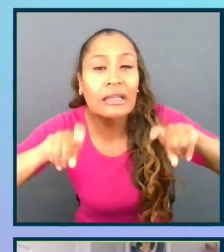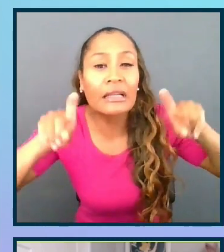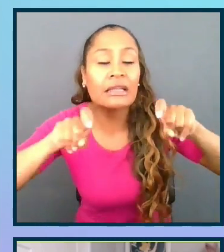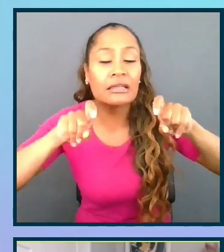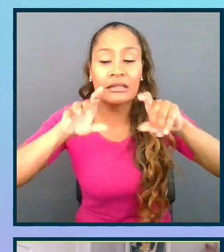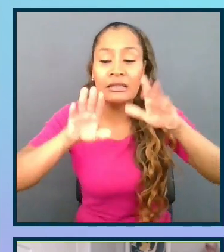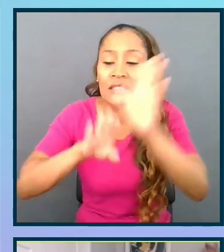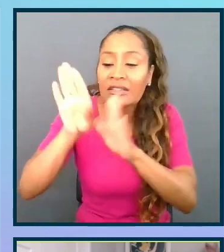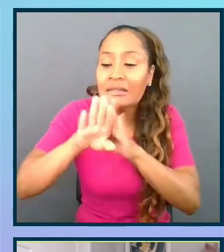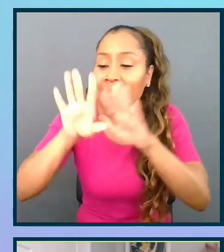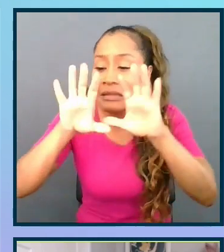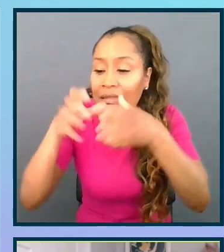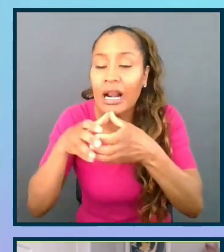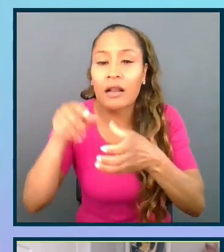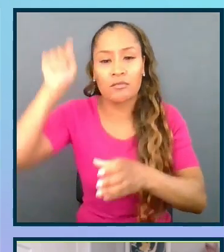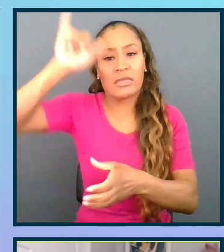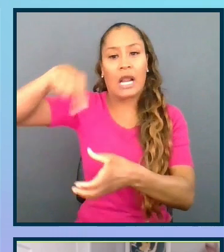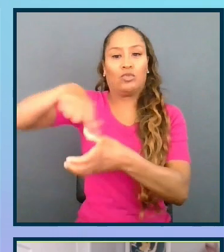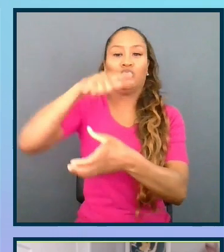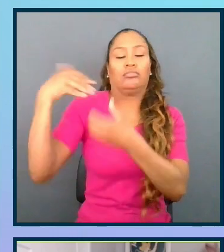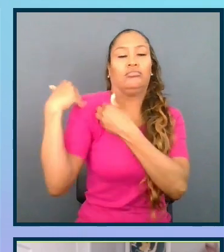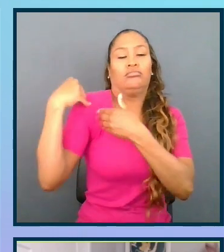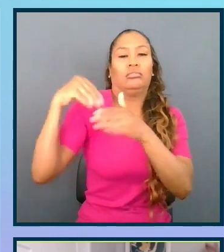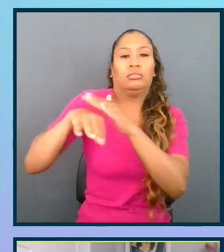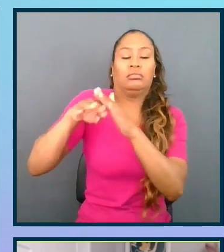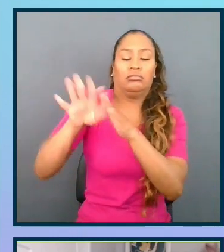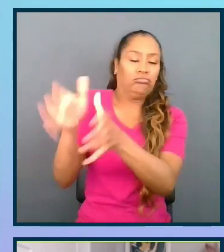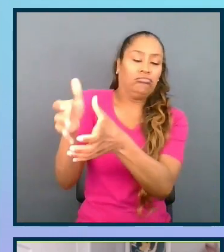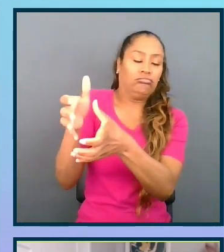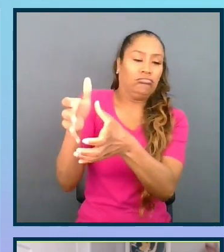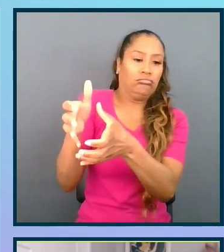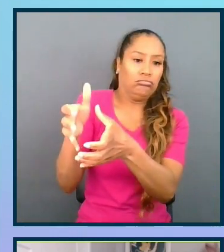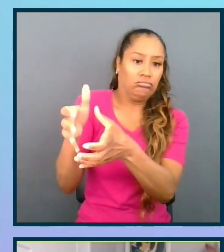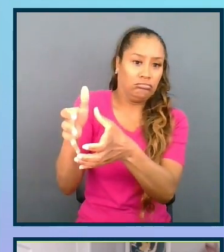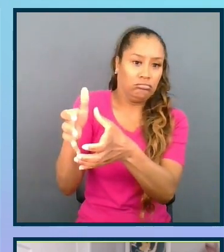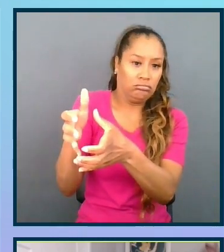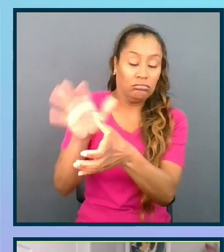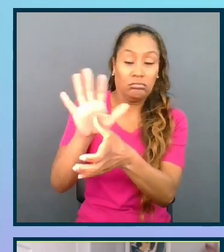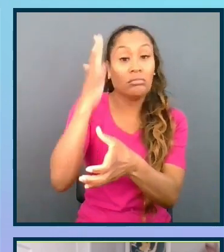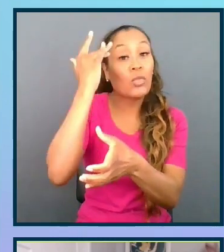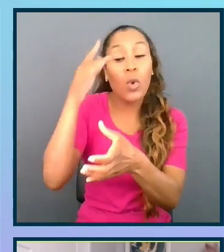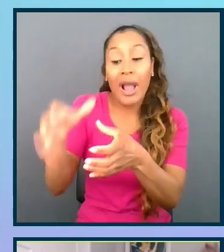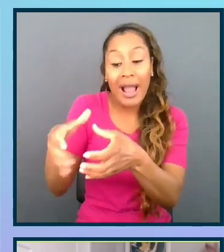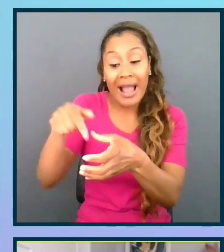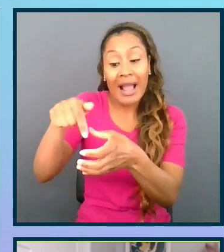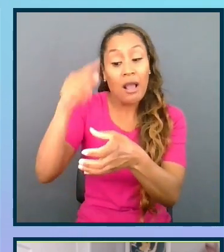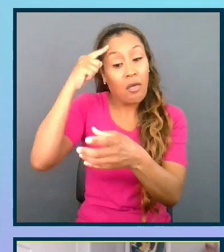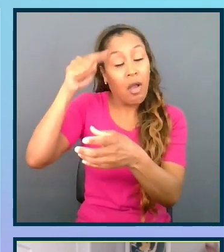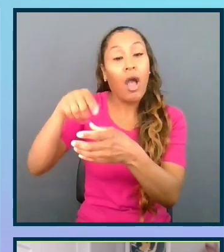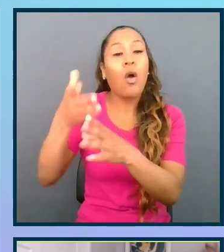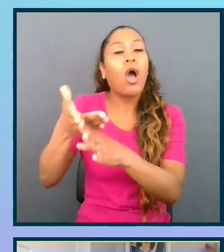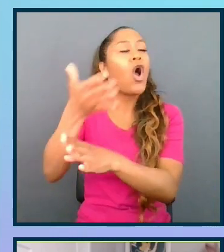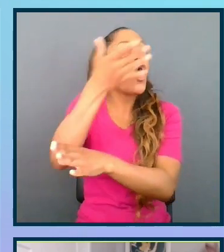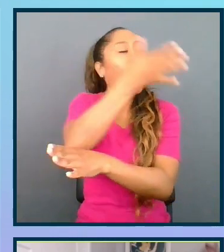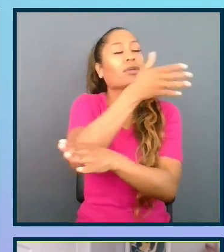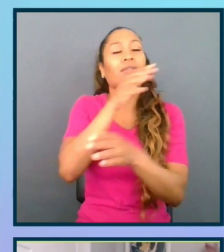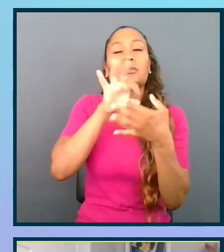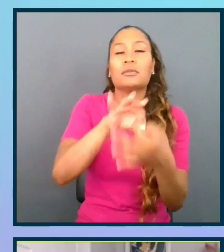with the main accessibility resources. This is because early on in digital accessibility advocacy,